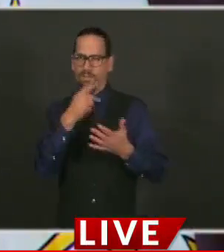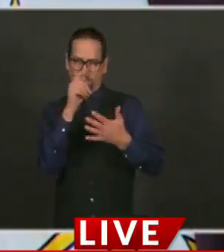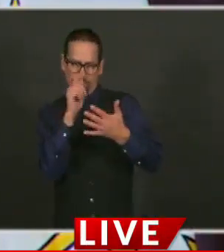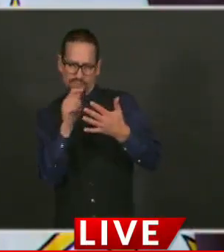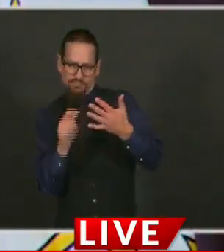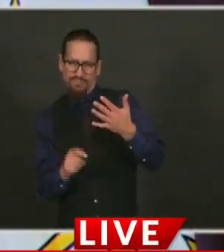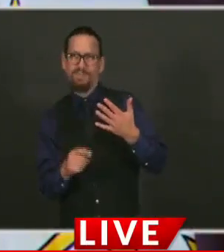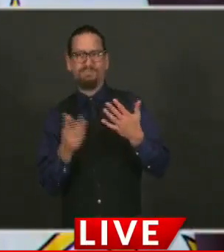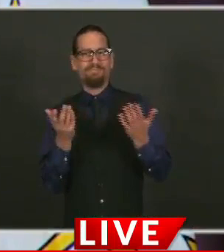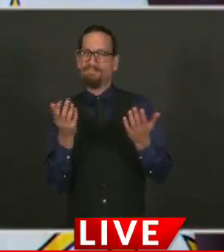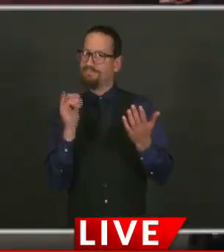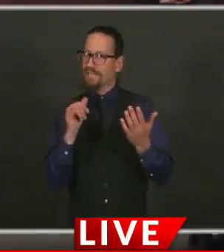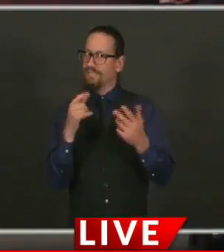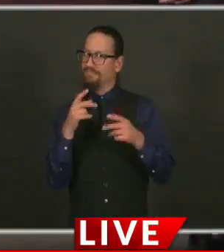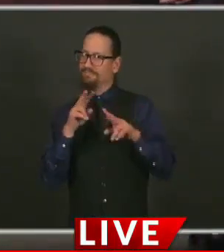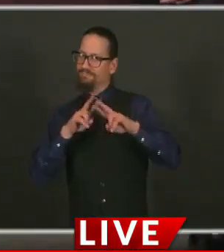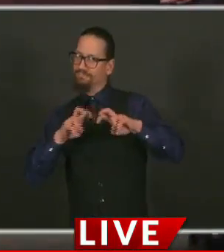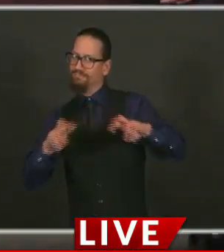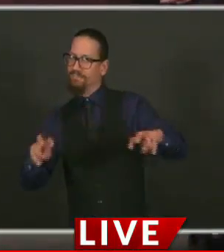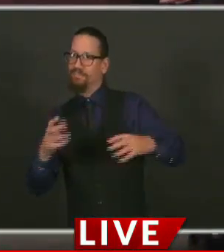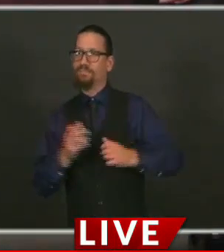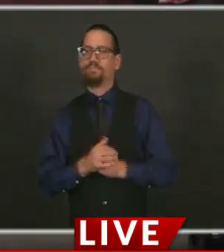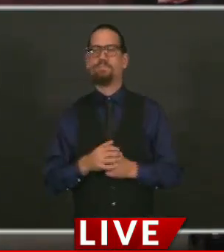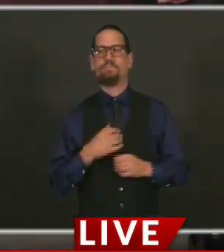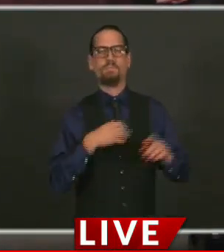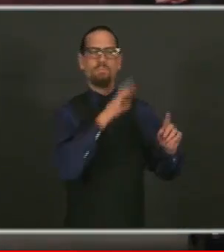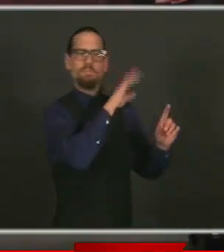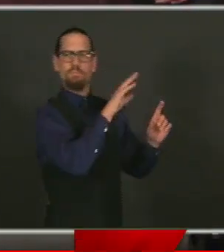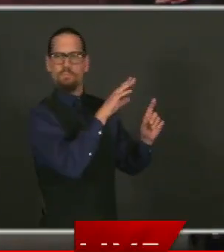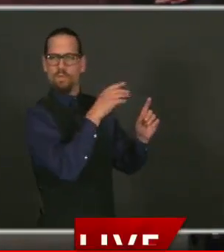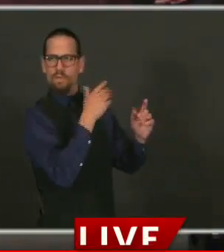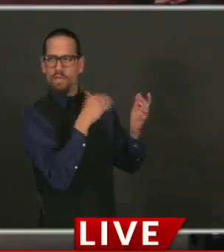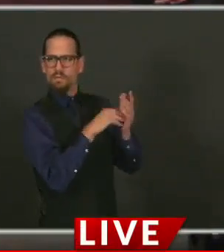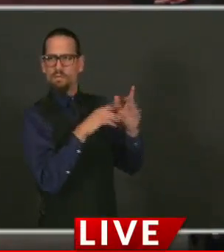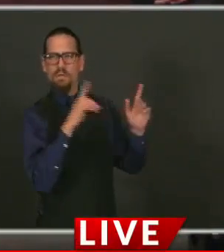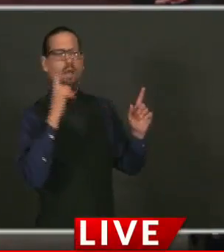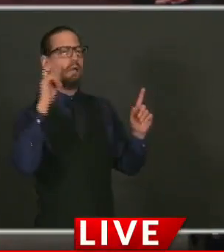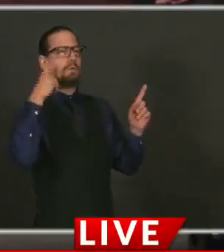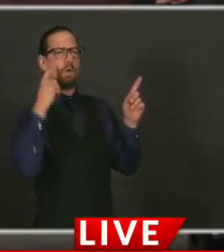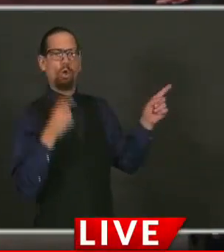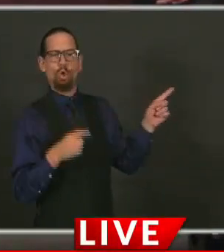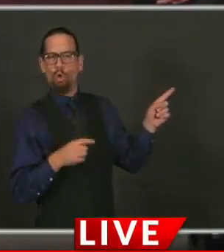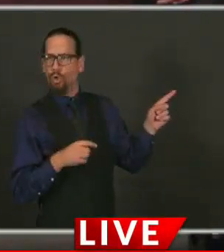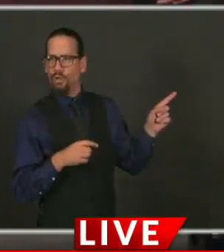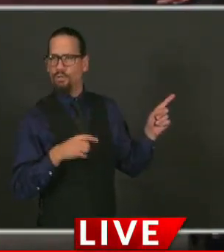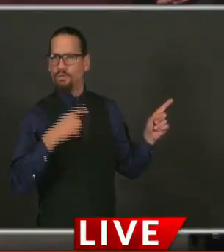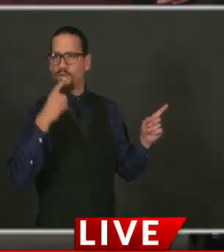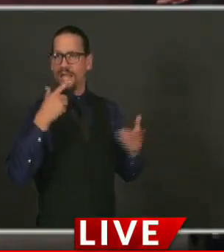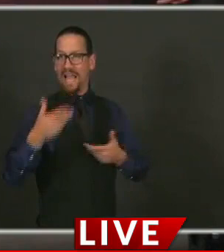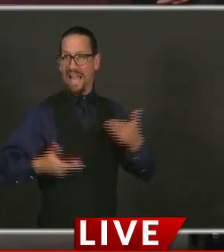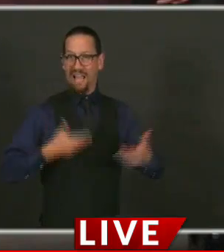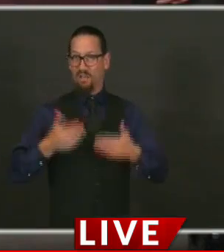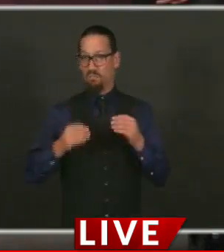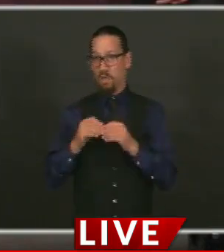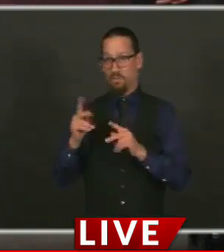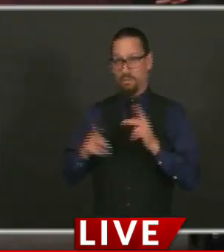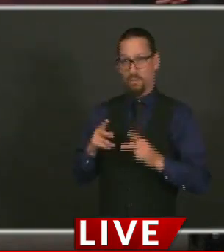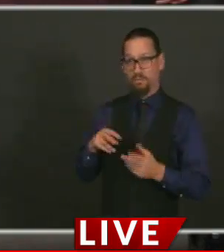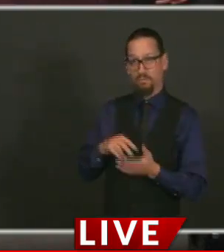HIGHER IN THOSE SITUATIONS. THOSE ARE THE TYPES OF VARIABLES WE TAKE INTO ACCOUNT.